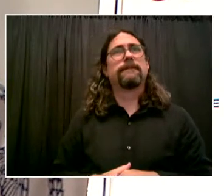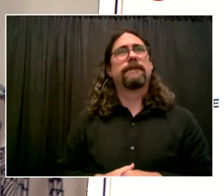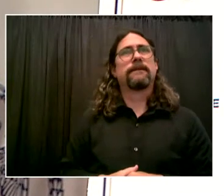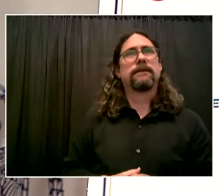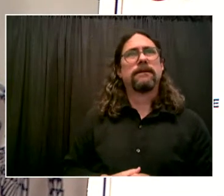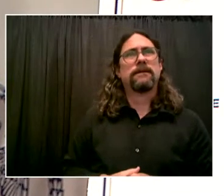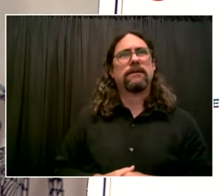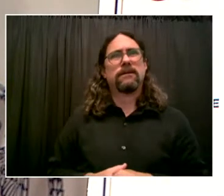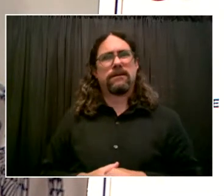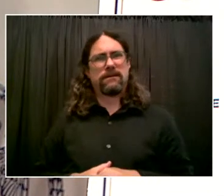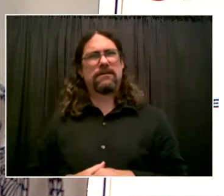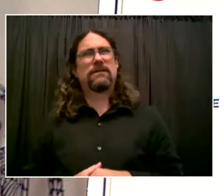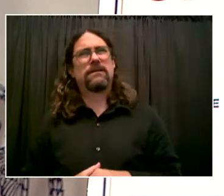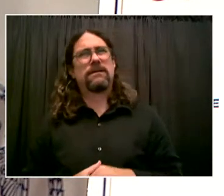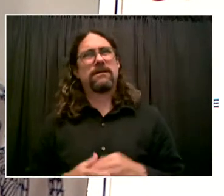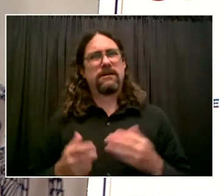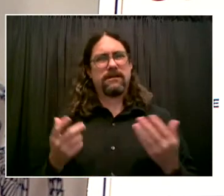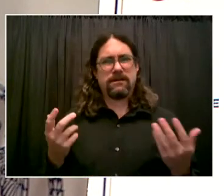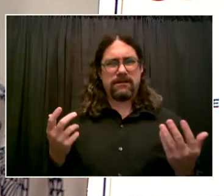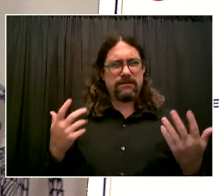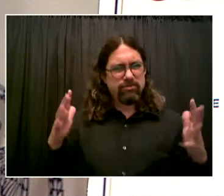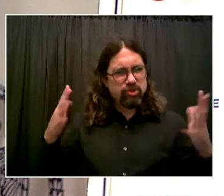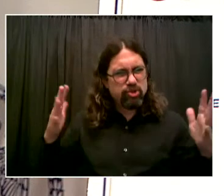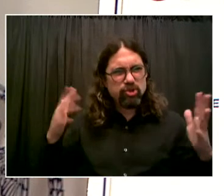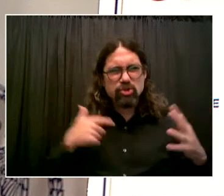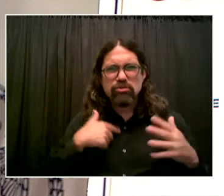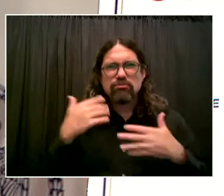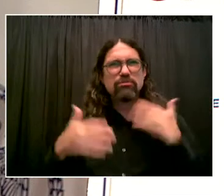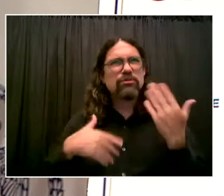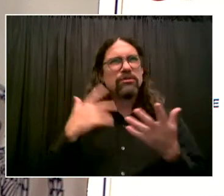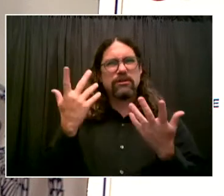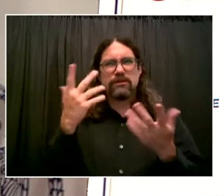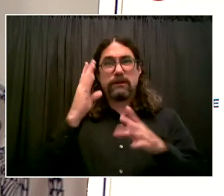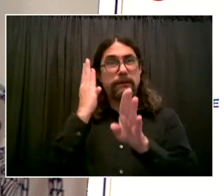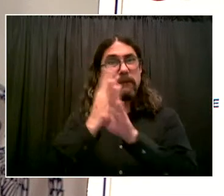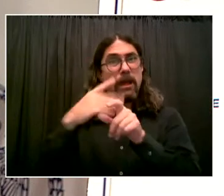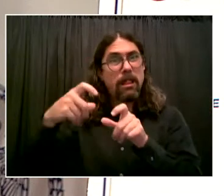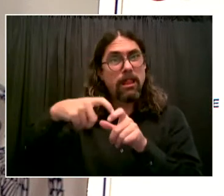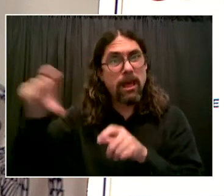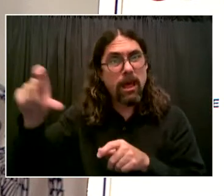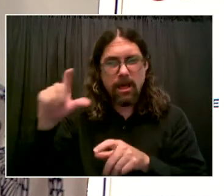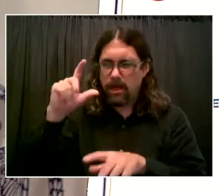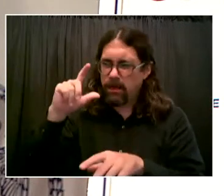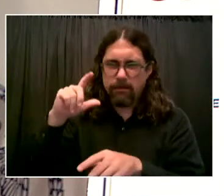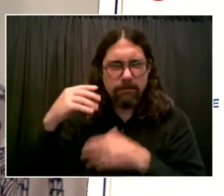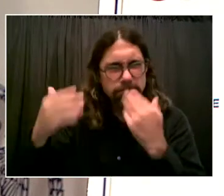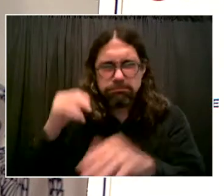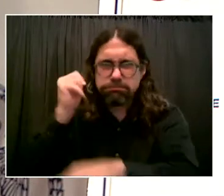ARE ALSO DEADLY SERIOUS ABOUT EXPANDING BUS LANES AND BIKE LANES. WE HAVE WNE INITTIAIVES